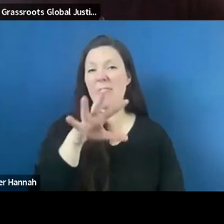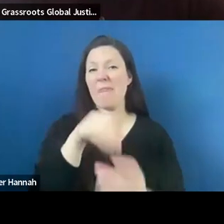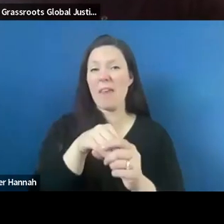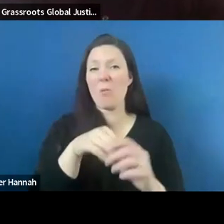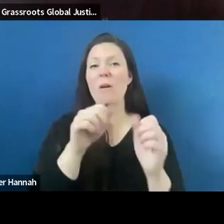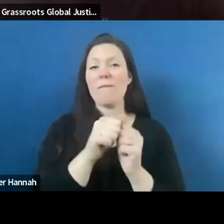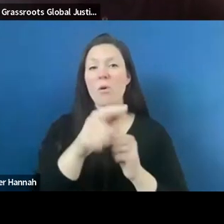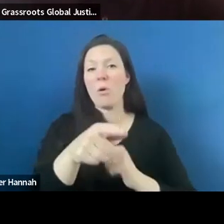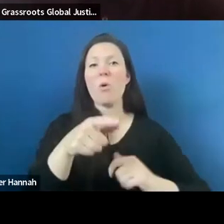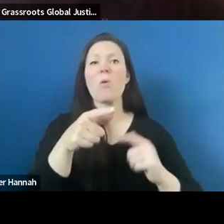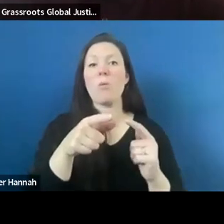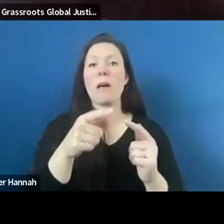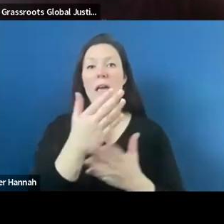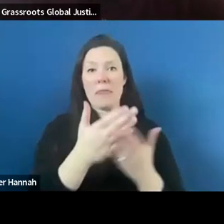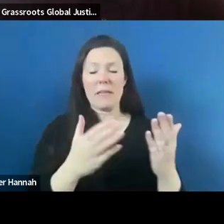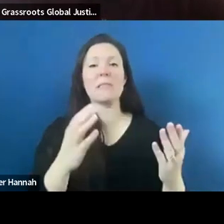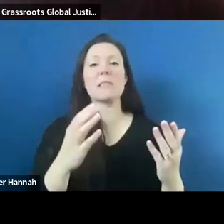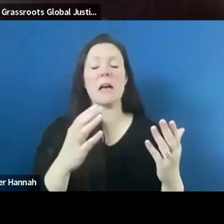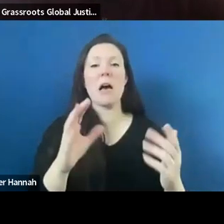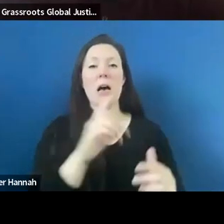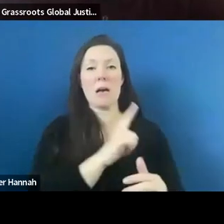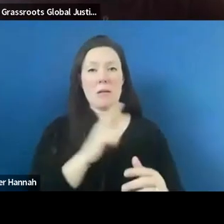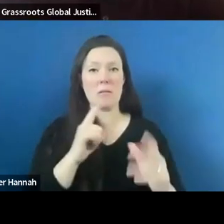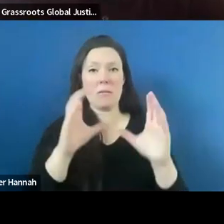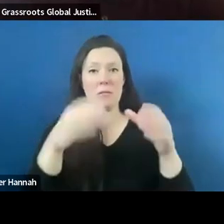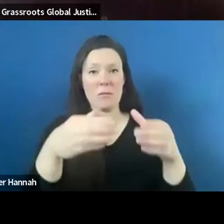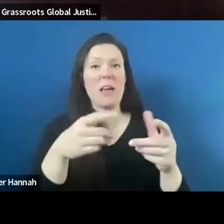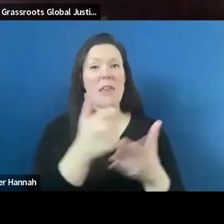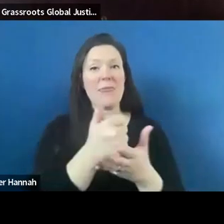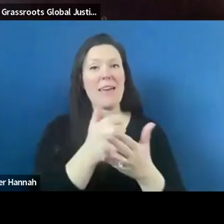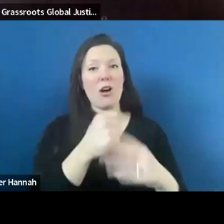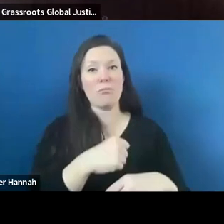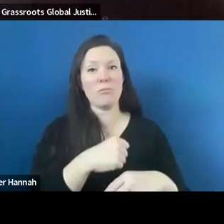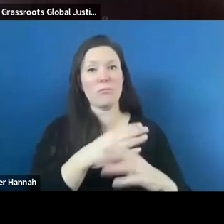successfully blockading a shipping line that it's an Israeli